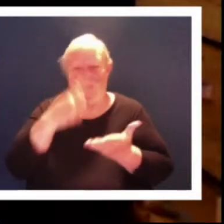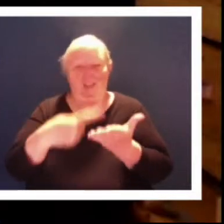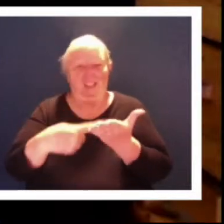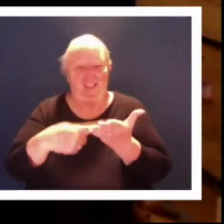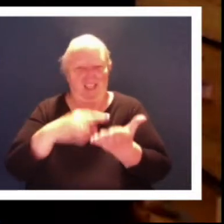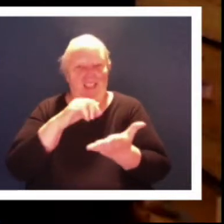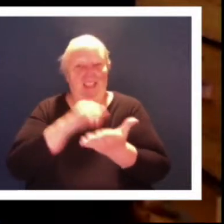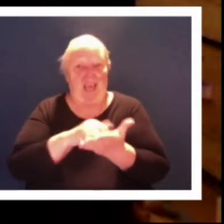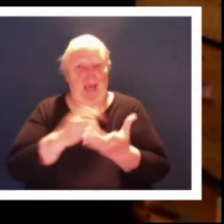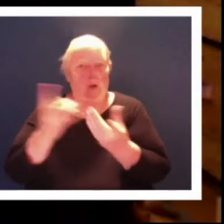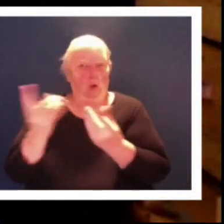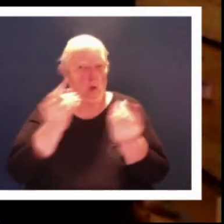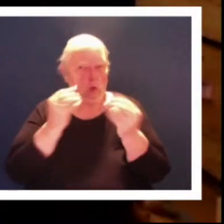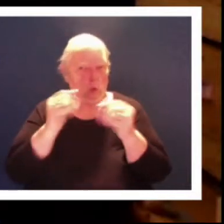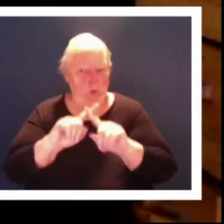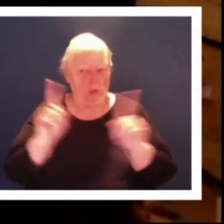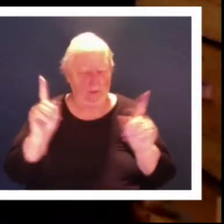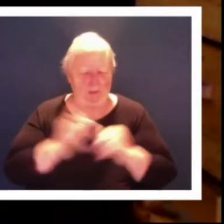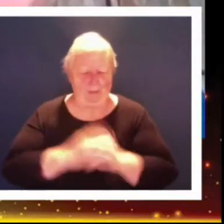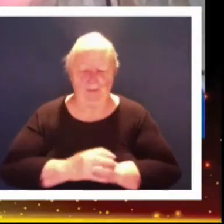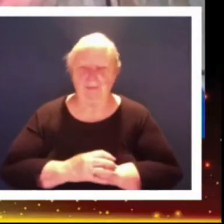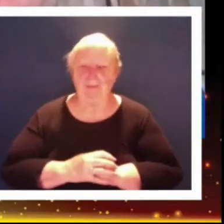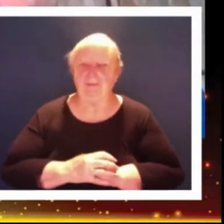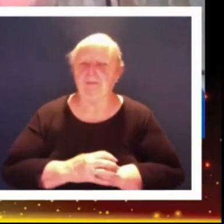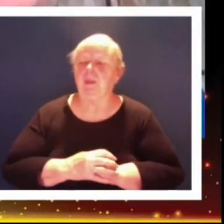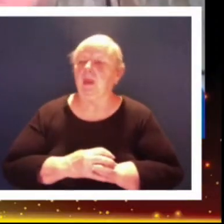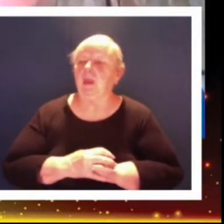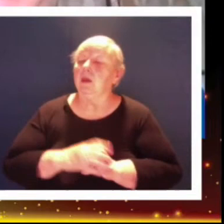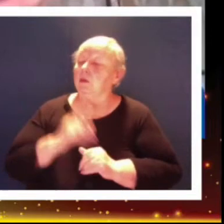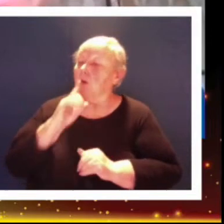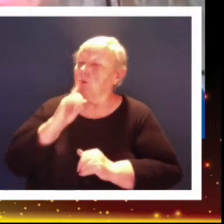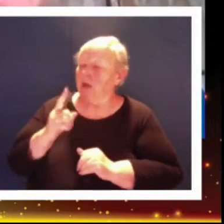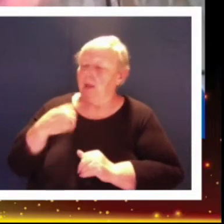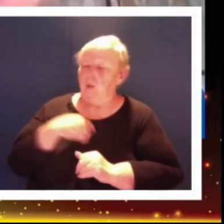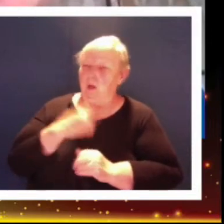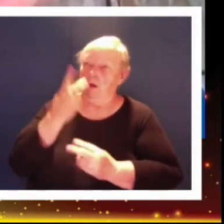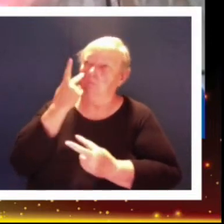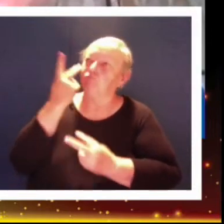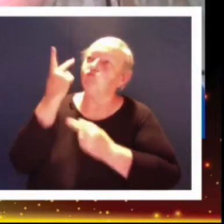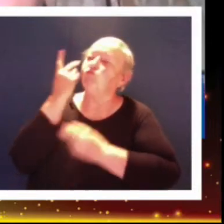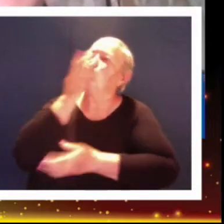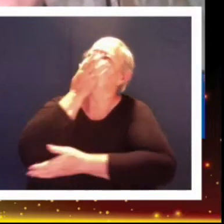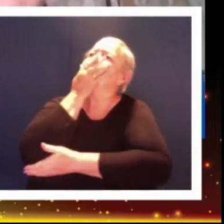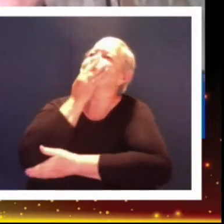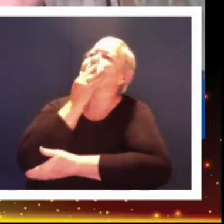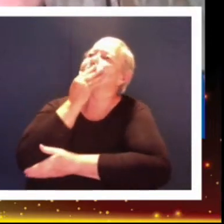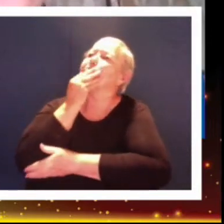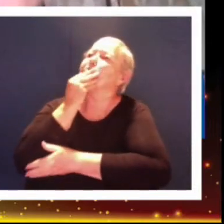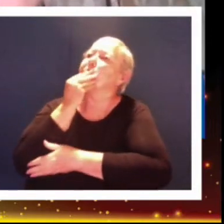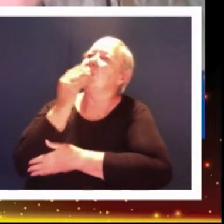Thank you, so really reflecting on how we experience the fast pace of life